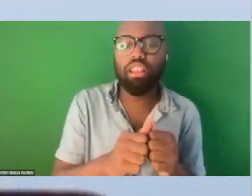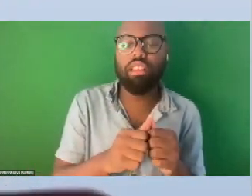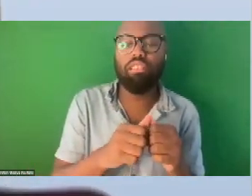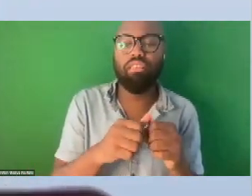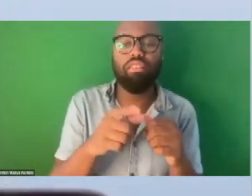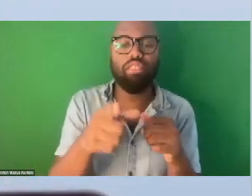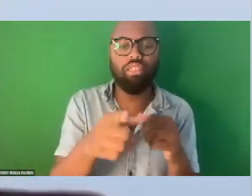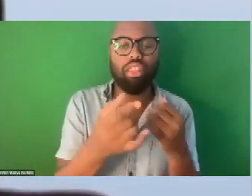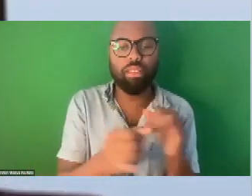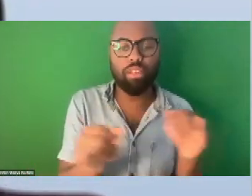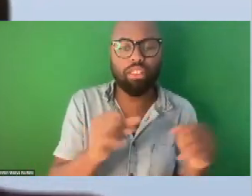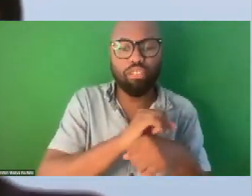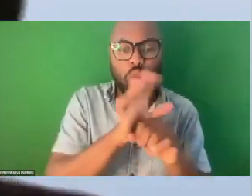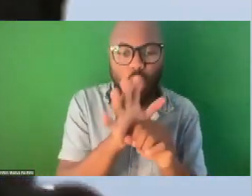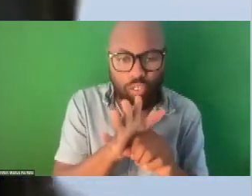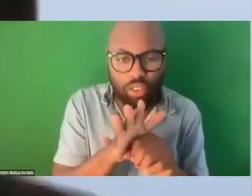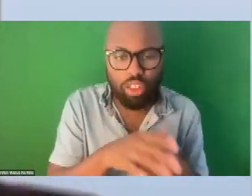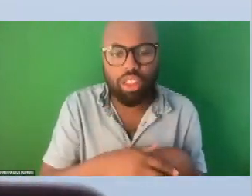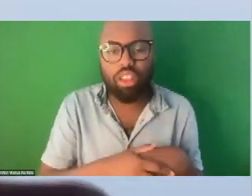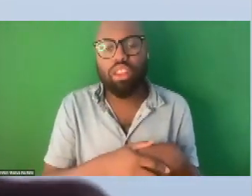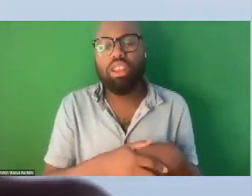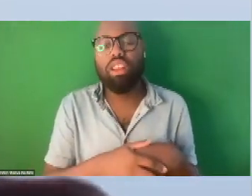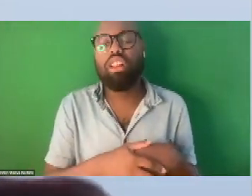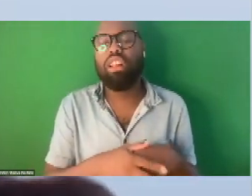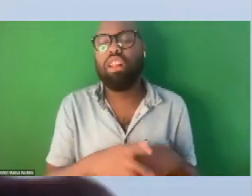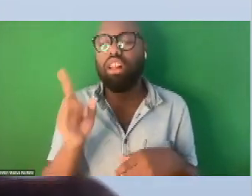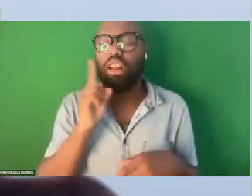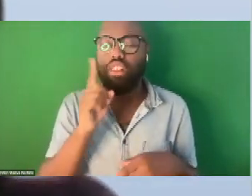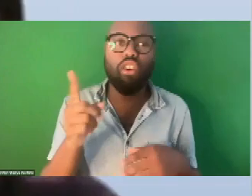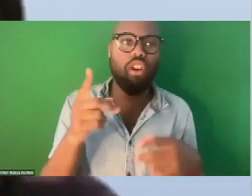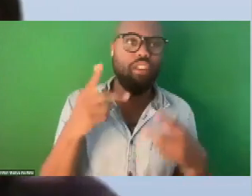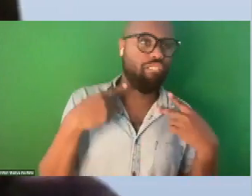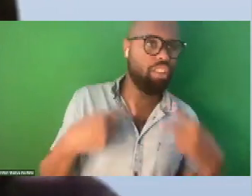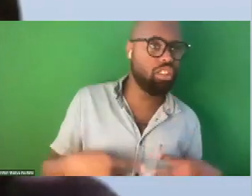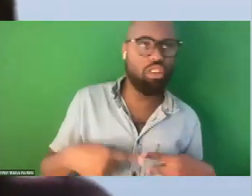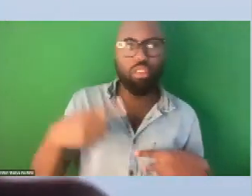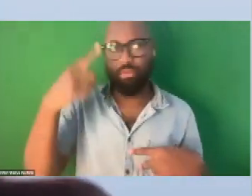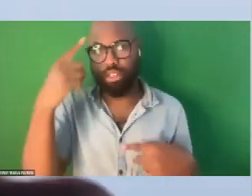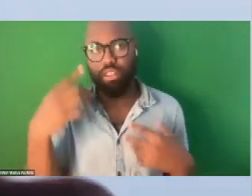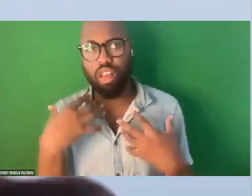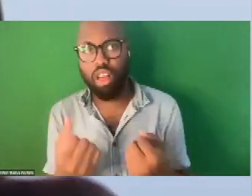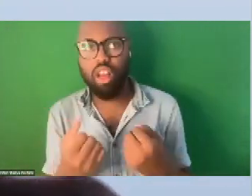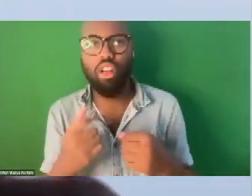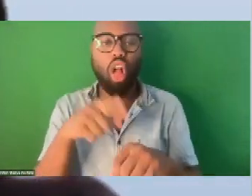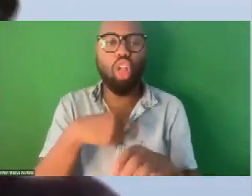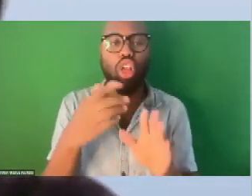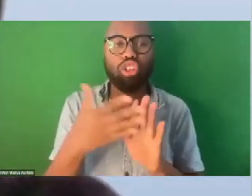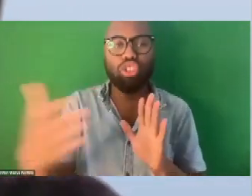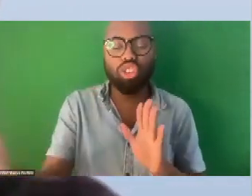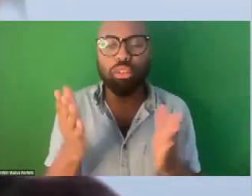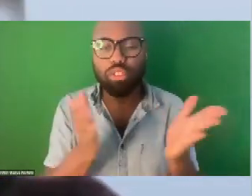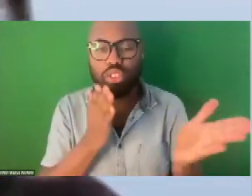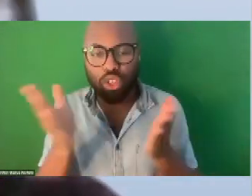community based care for the physical and mental health of long term services and supports users.